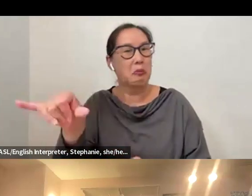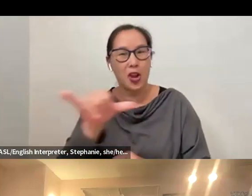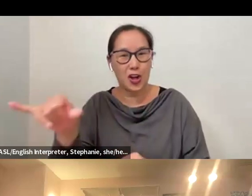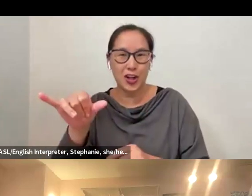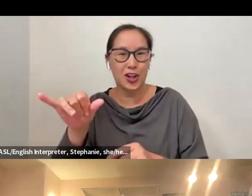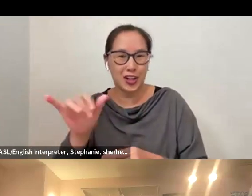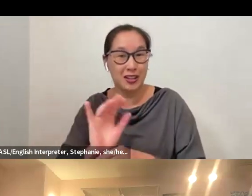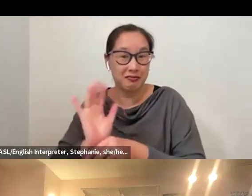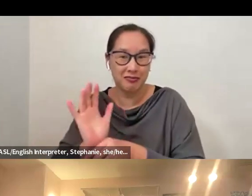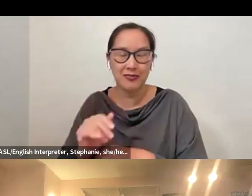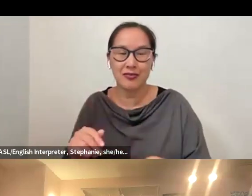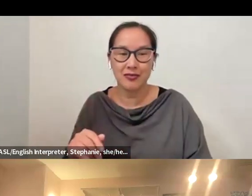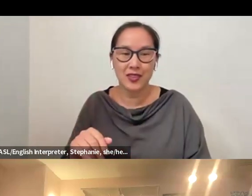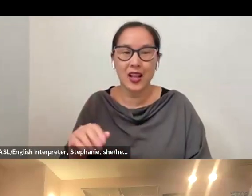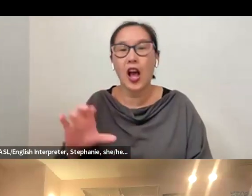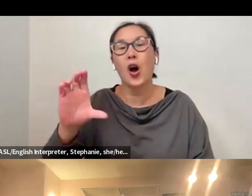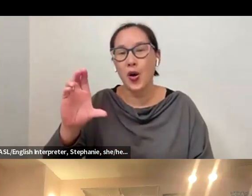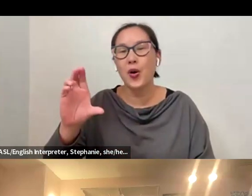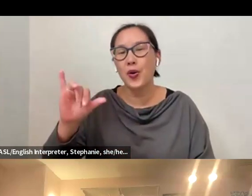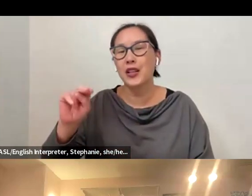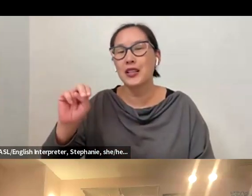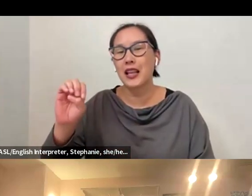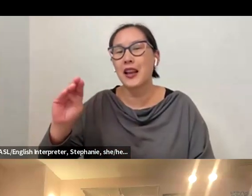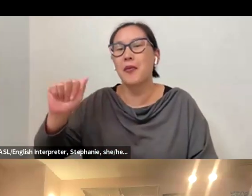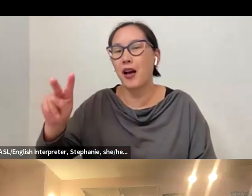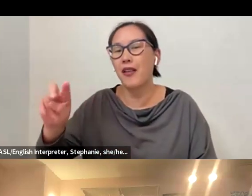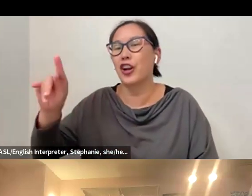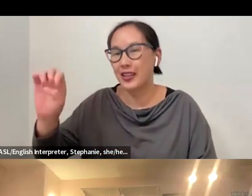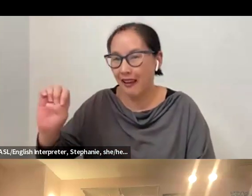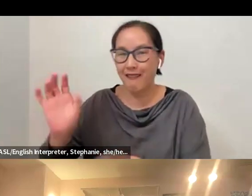So, it's really amazing to hear about the director.